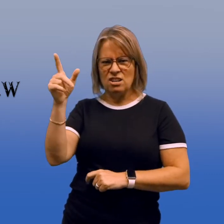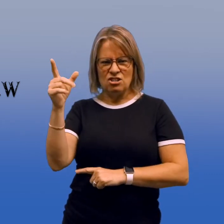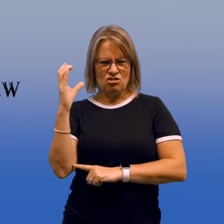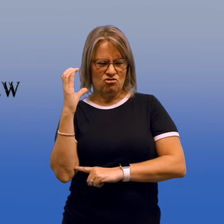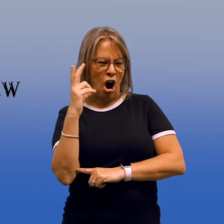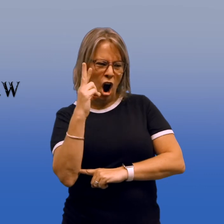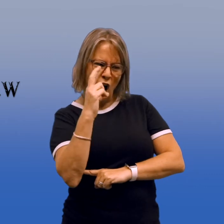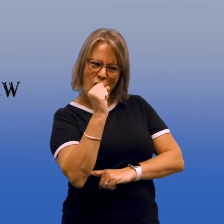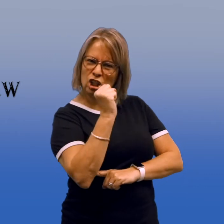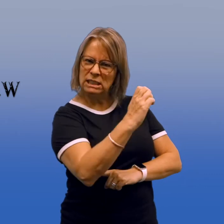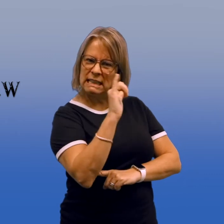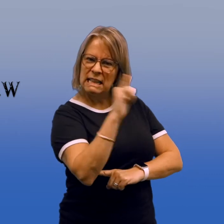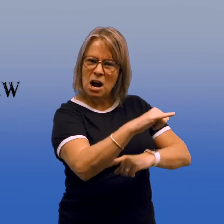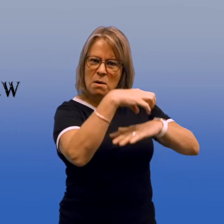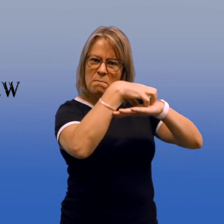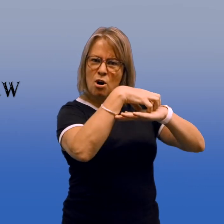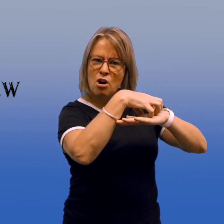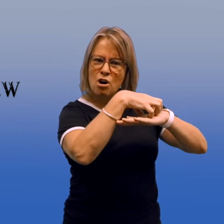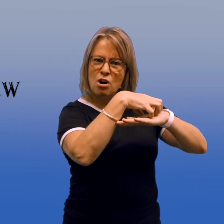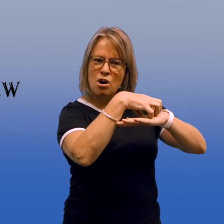Why did the fakir curse the paw?